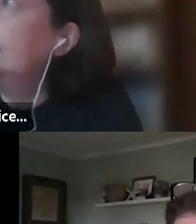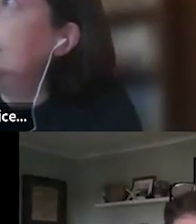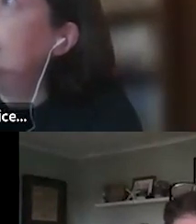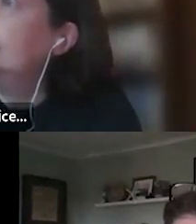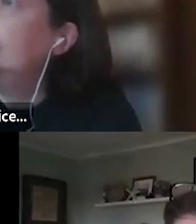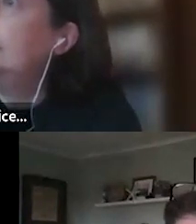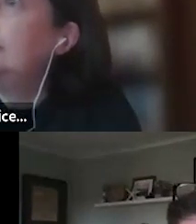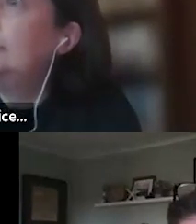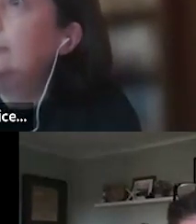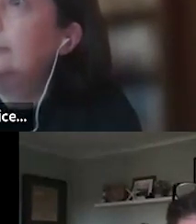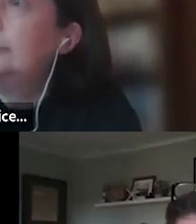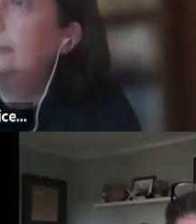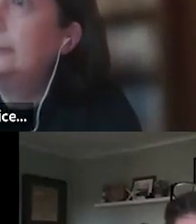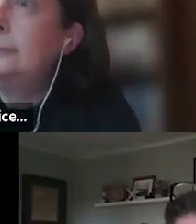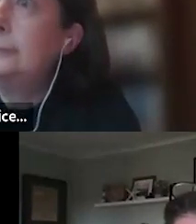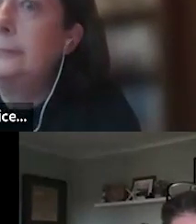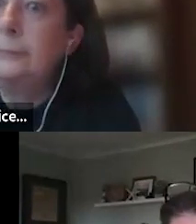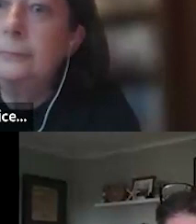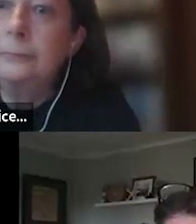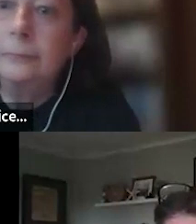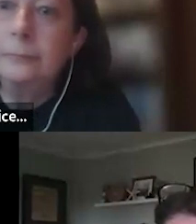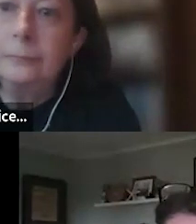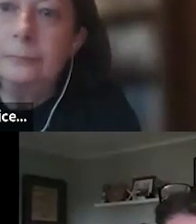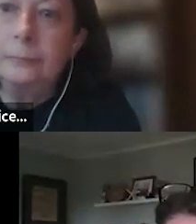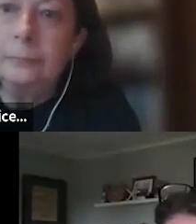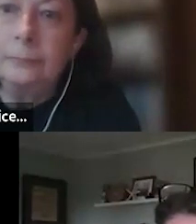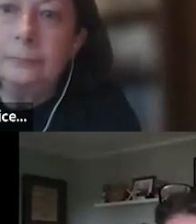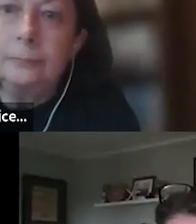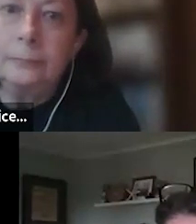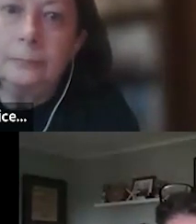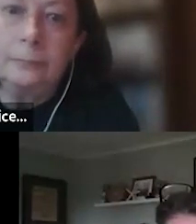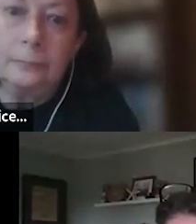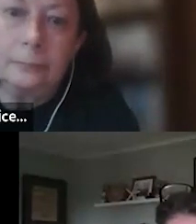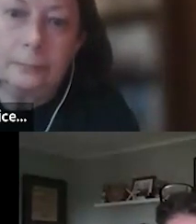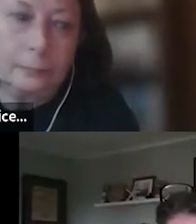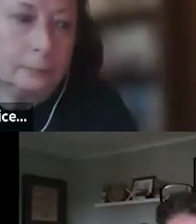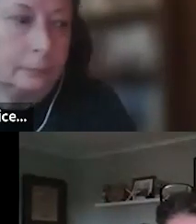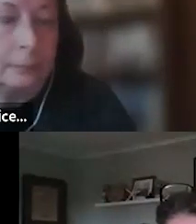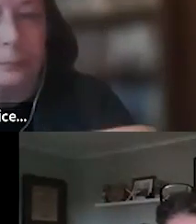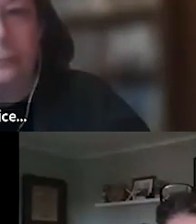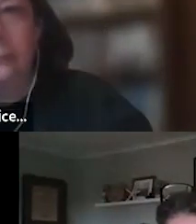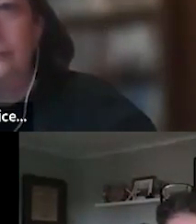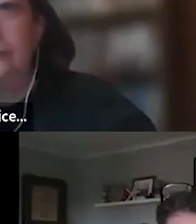the types of services that are provided and available to you. And they also have a 1-800 number that is available,